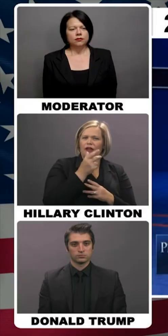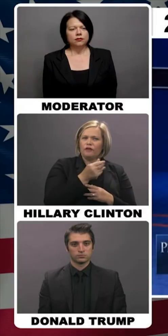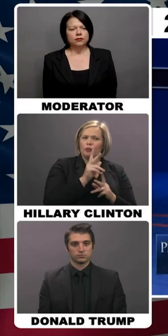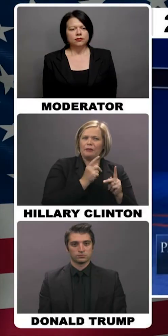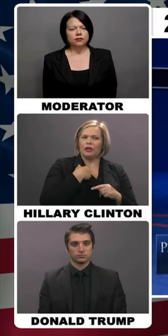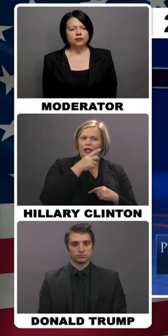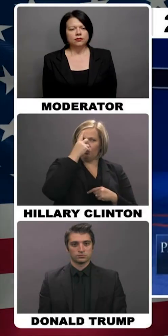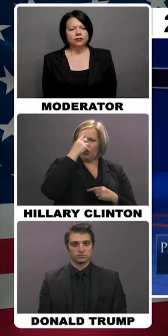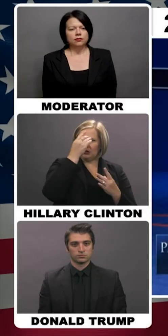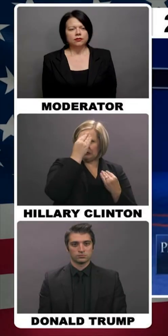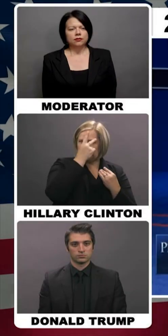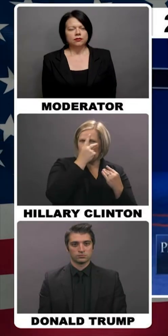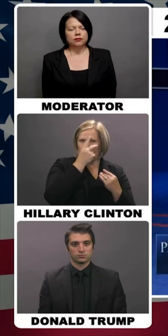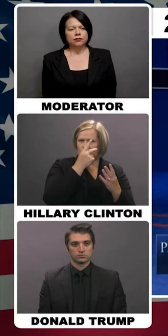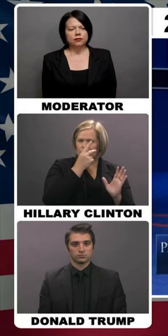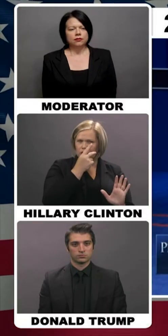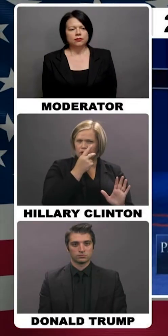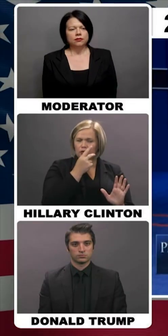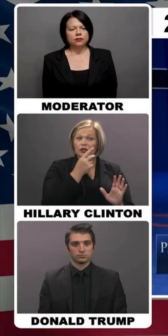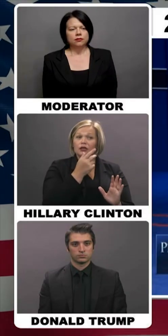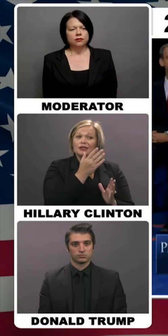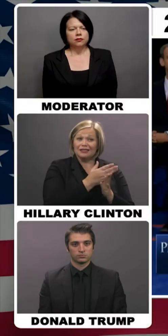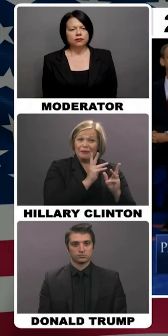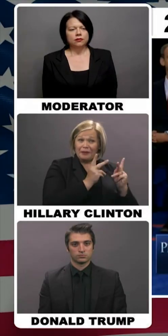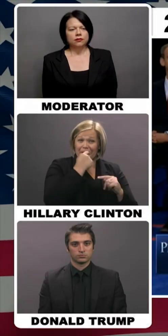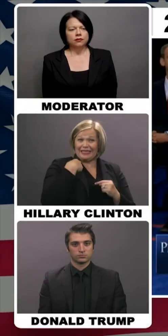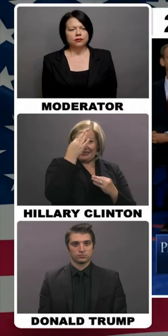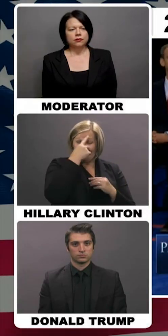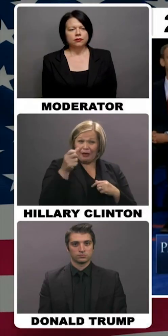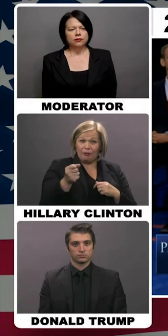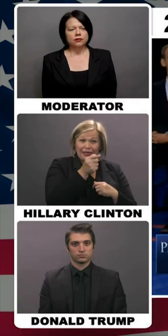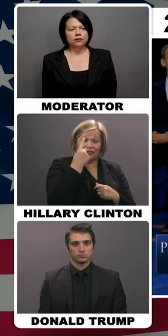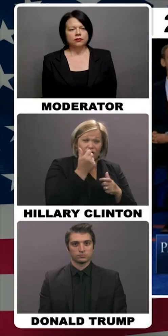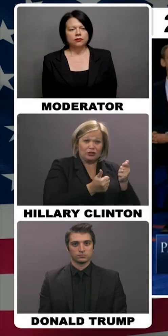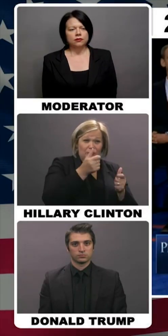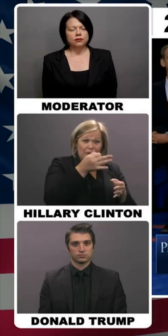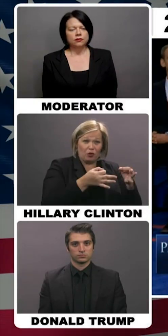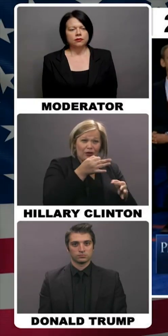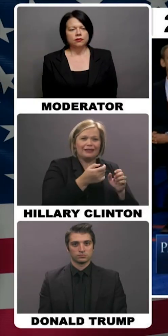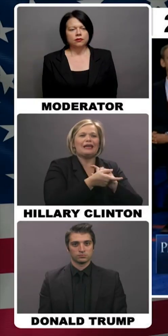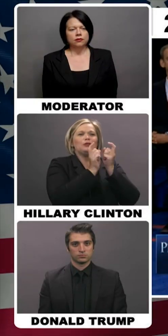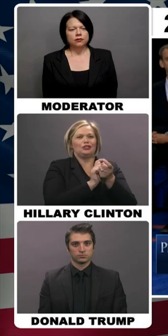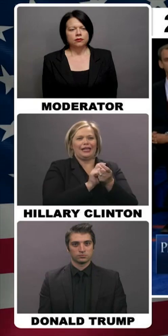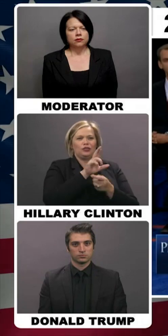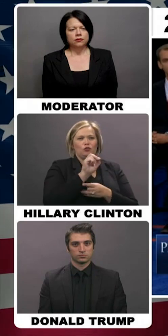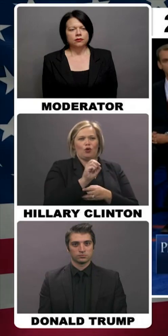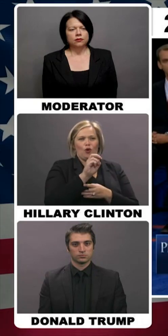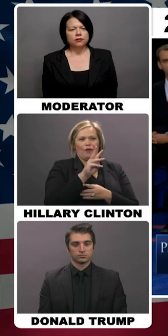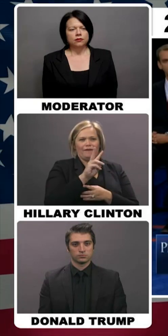and among the ones that he has suggested are people who would reverse Roe v Wade and reverse marriage equality.